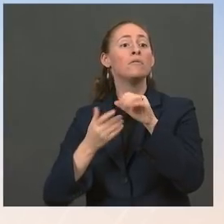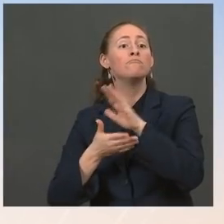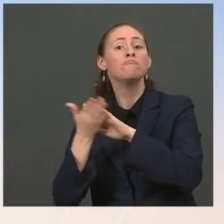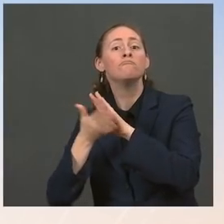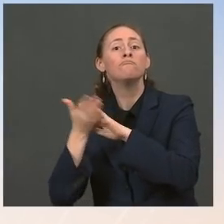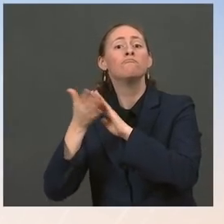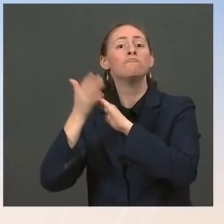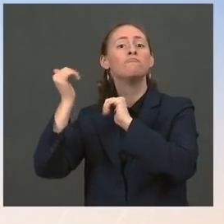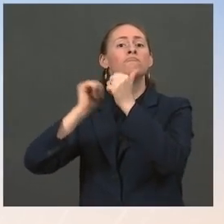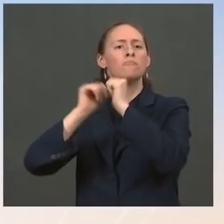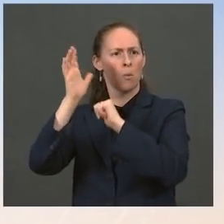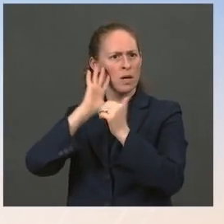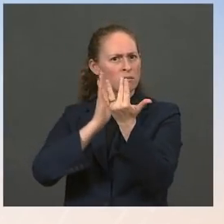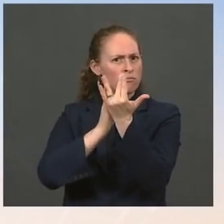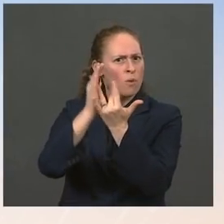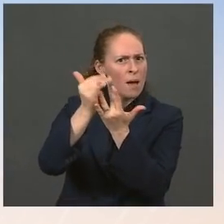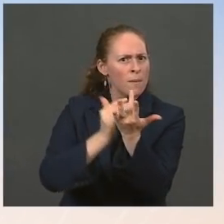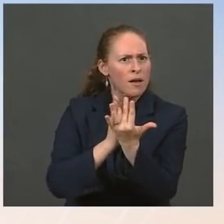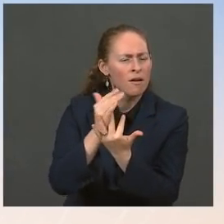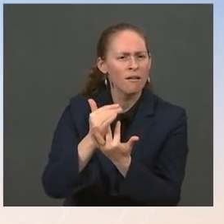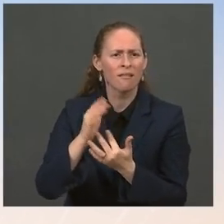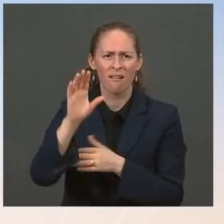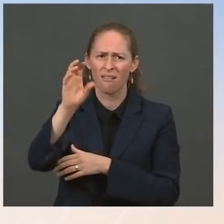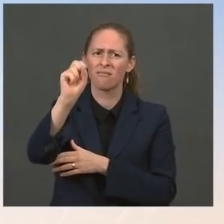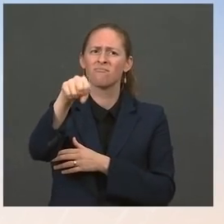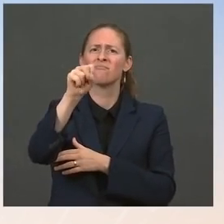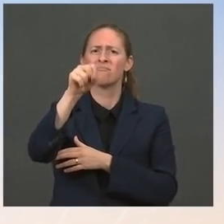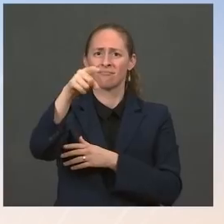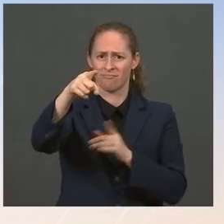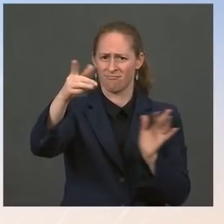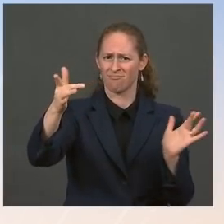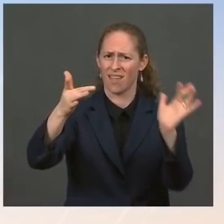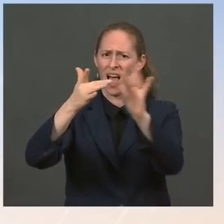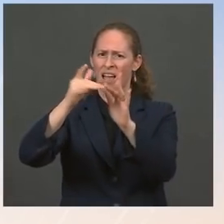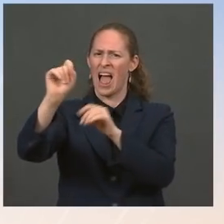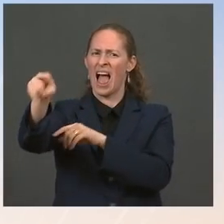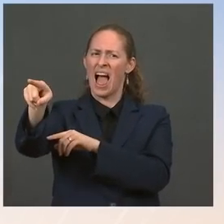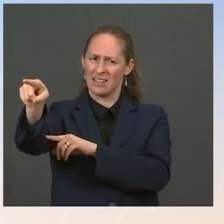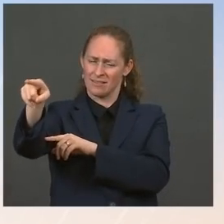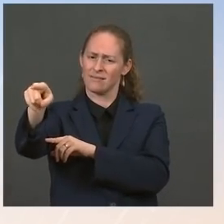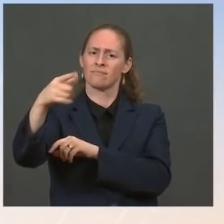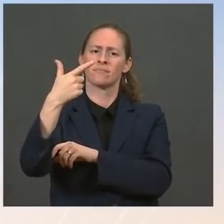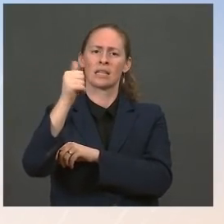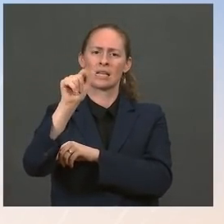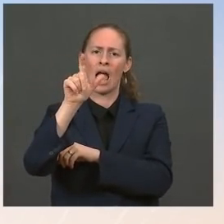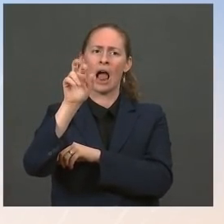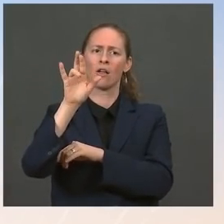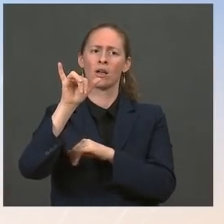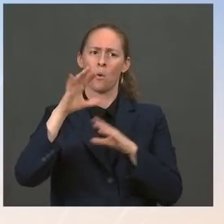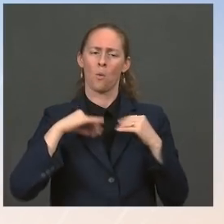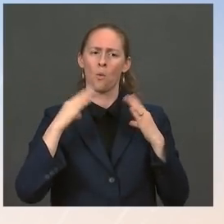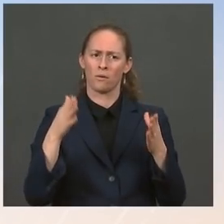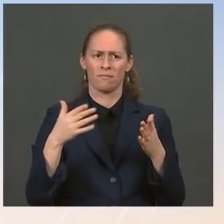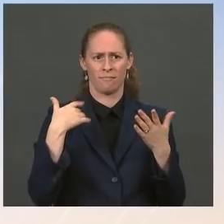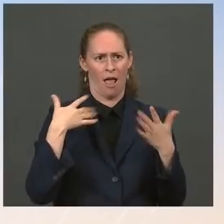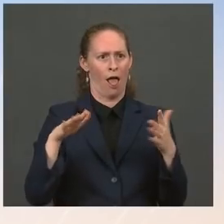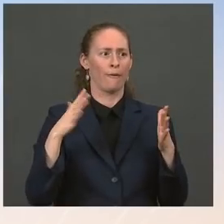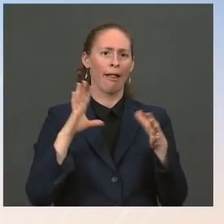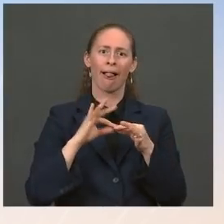about what recommendations were made to the gallerist, and I would again point you to them or the many times I've spoken about that from here. The Press: And just to clarify,